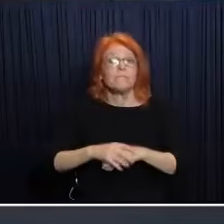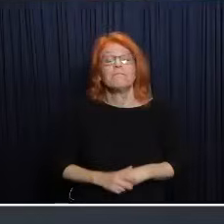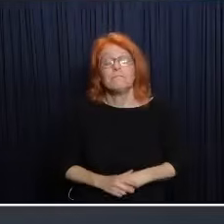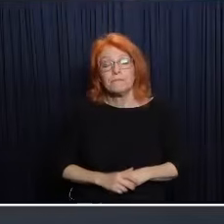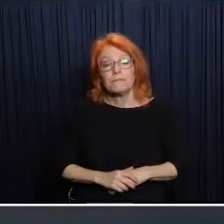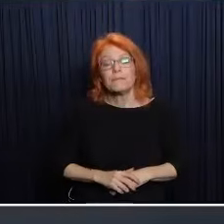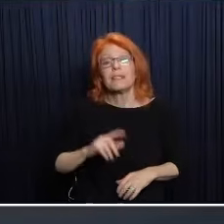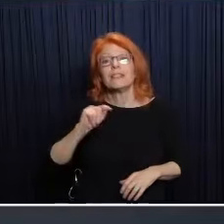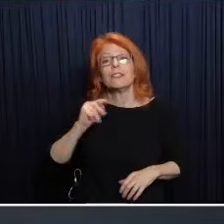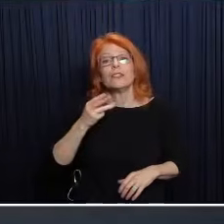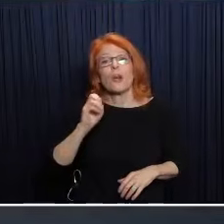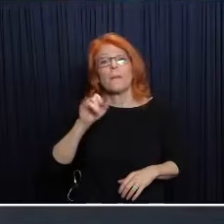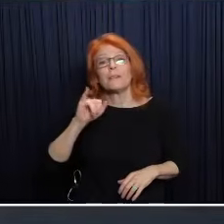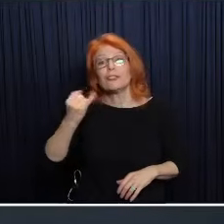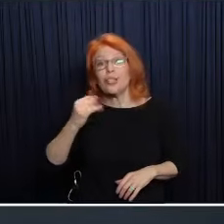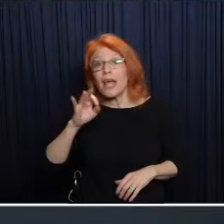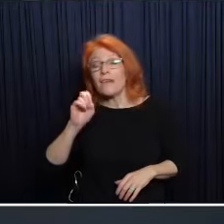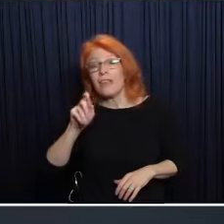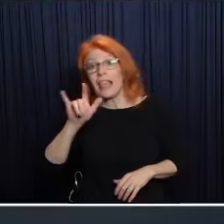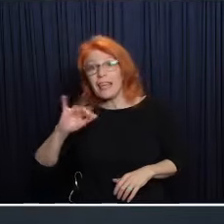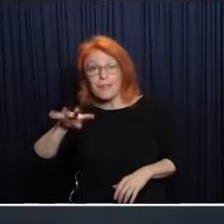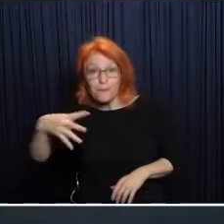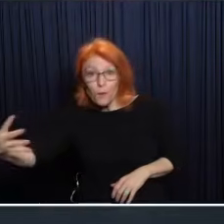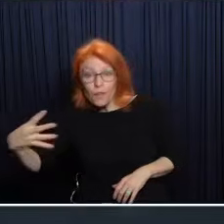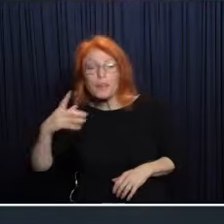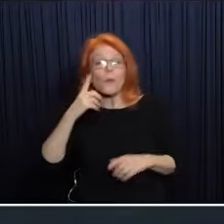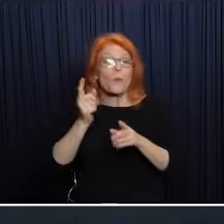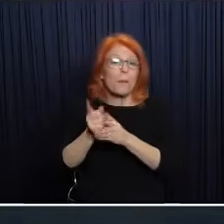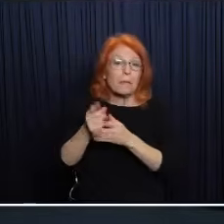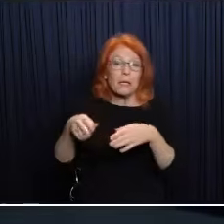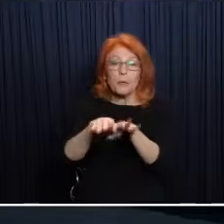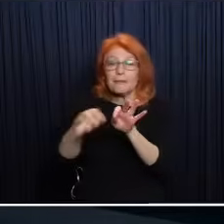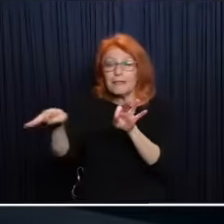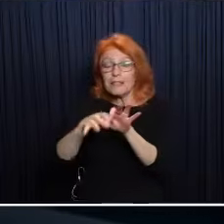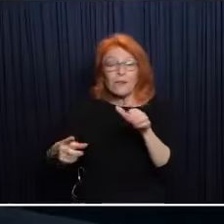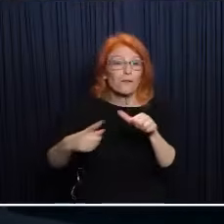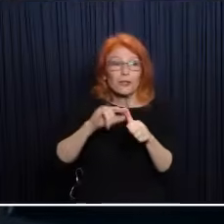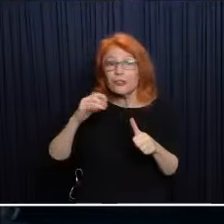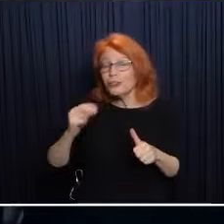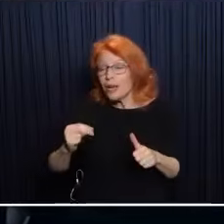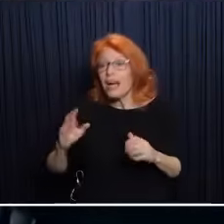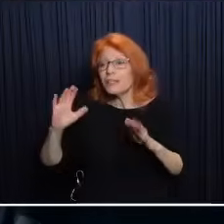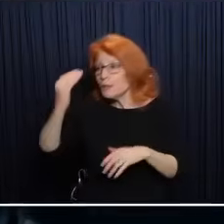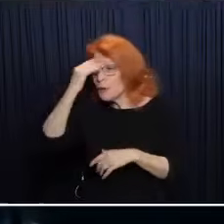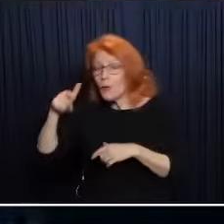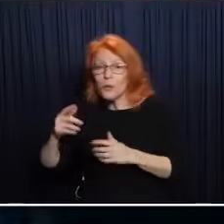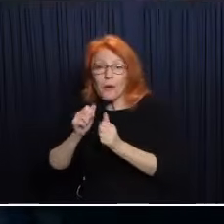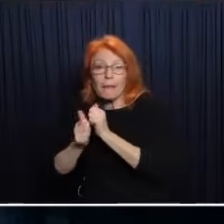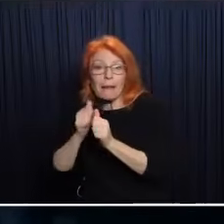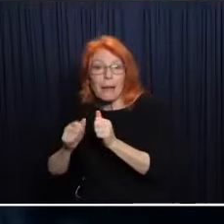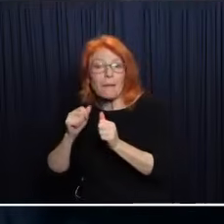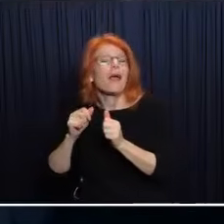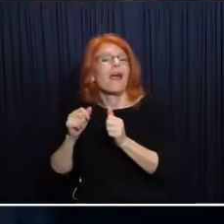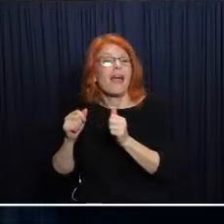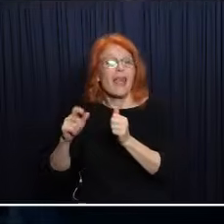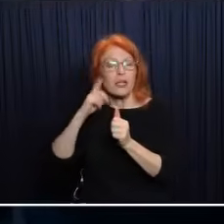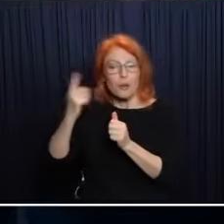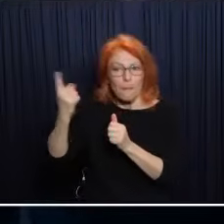PUT FORWARD POLICIES THAT ADDRESS OUR DEBT AND SAVE THIS NATION. THOMAS JAY FEELY IV, YOU HAVE